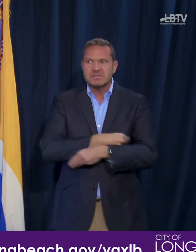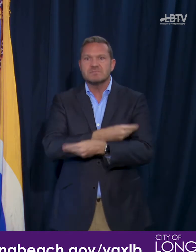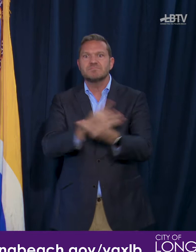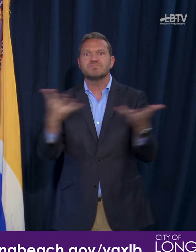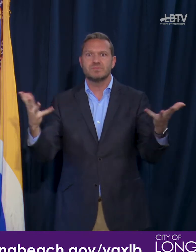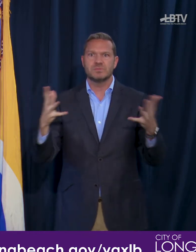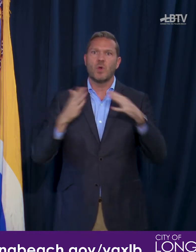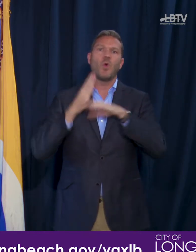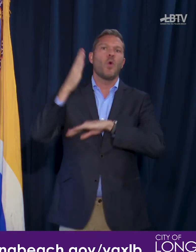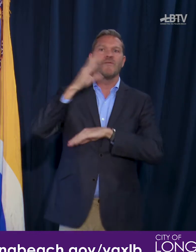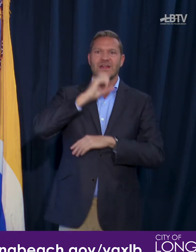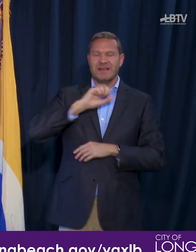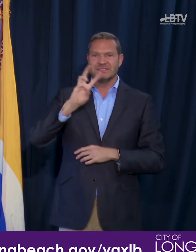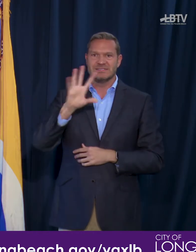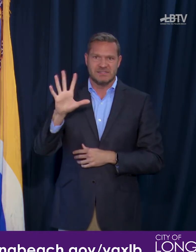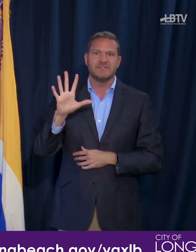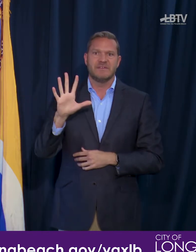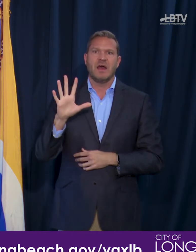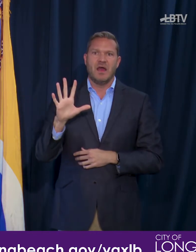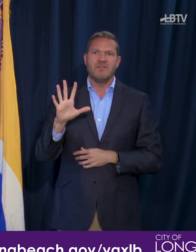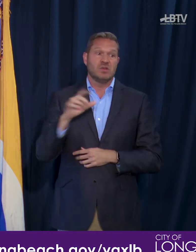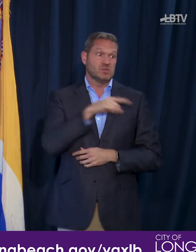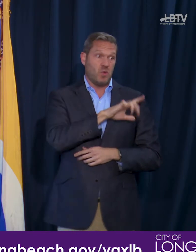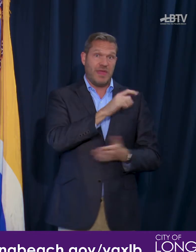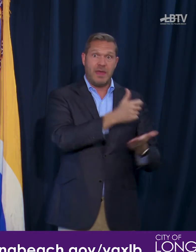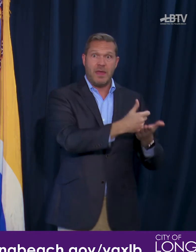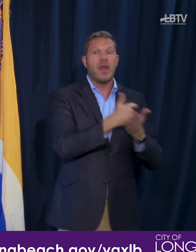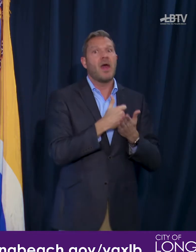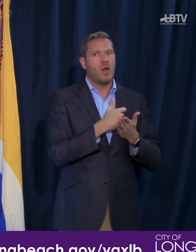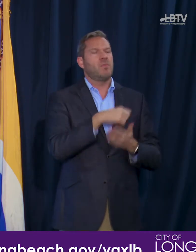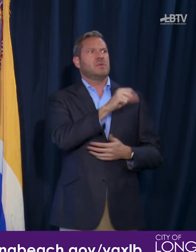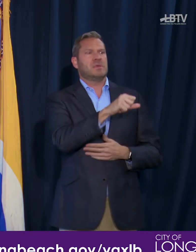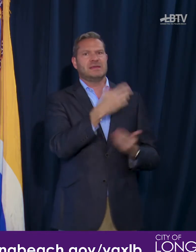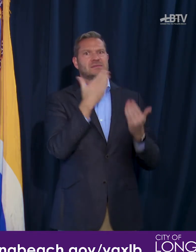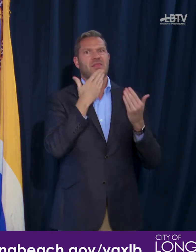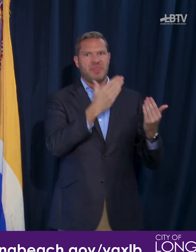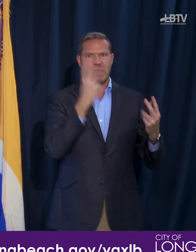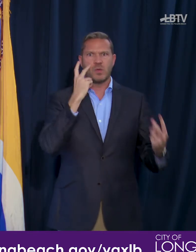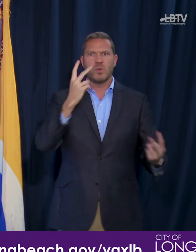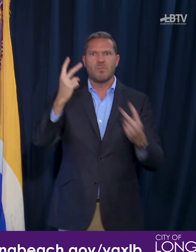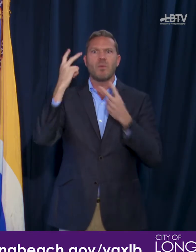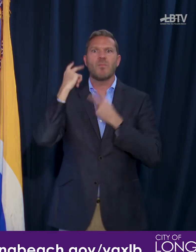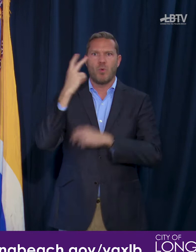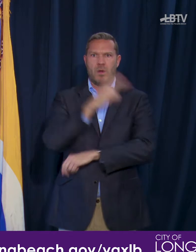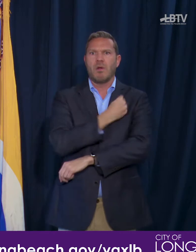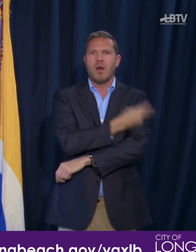supply but doing the vaccines for us. So we thank you to Memorial and they've been a great partner.